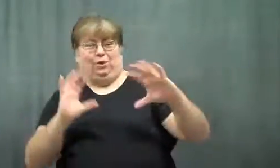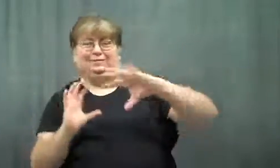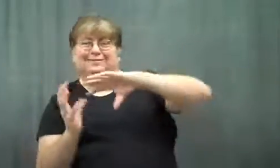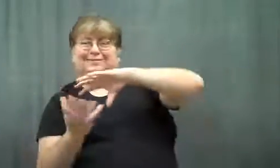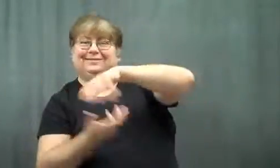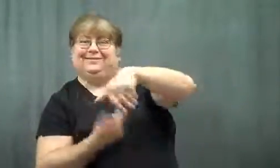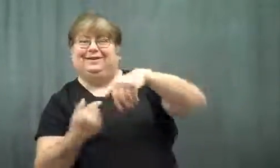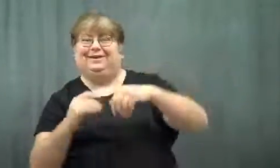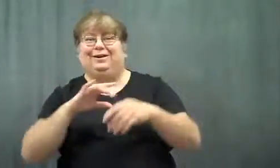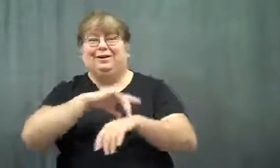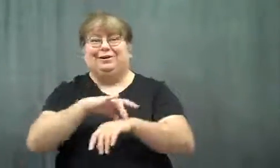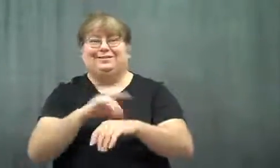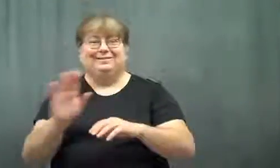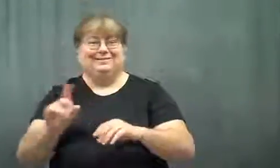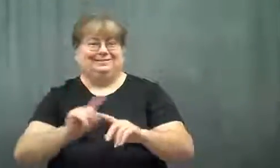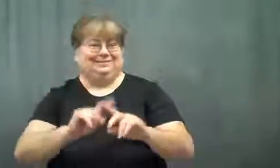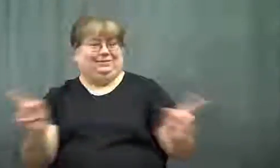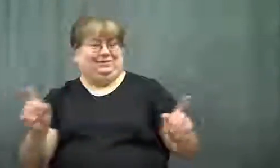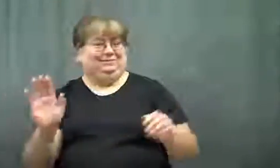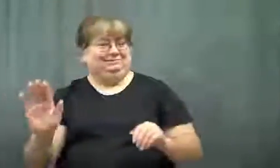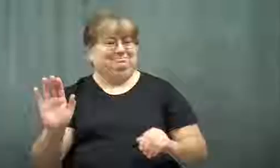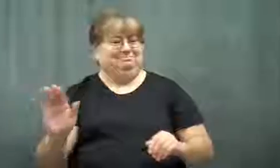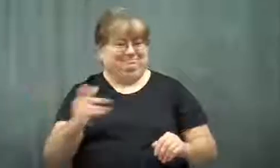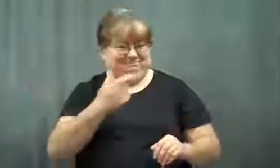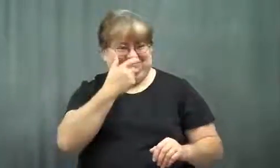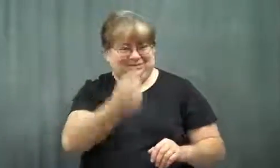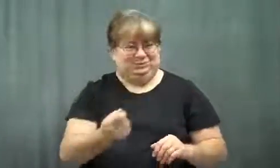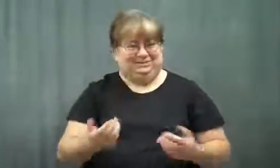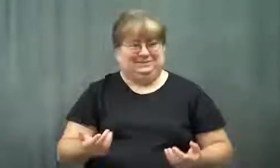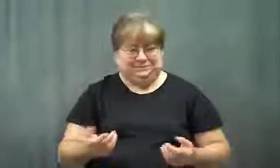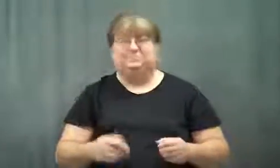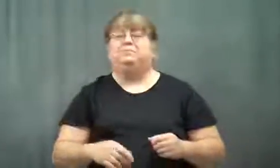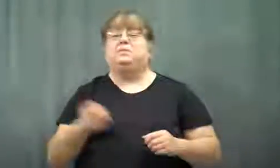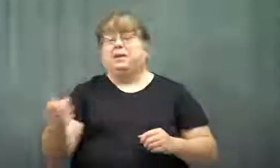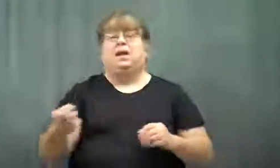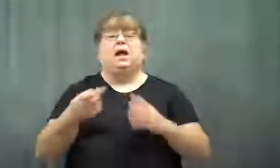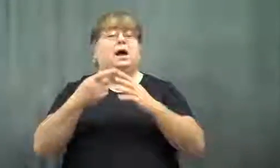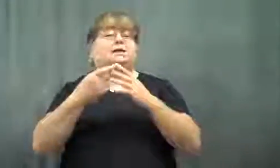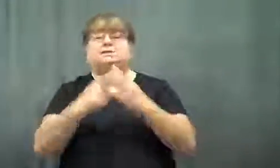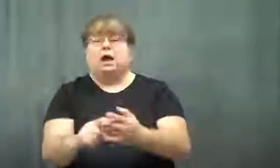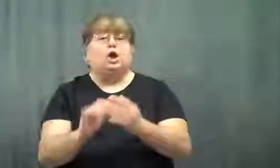This is because of the way the earth spins.